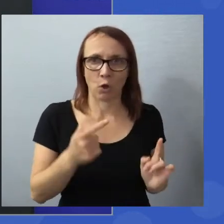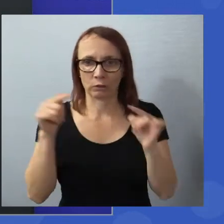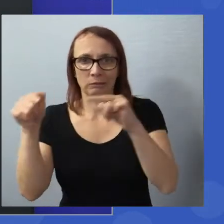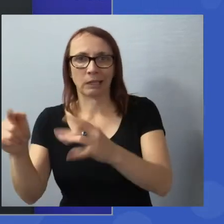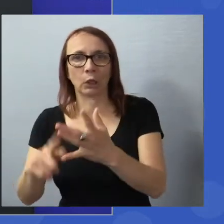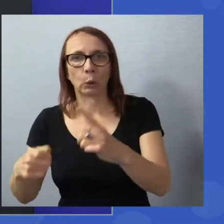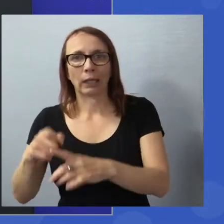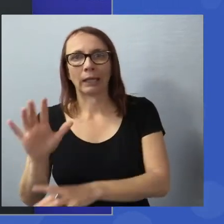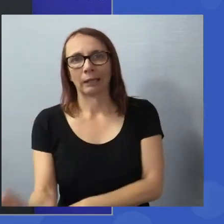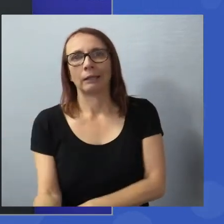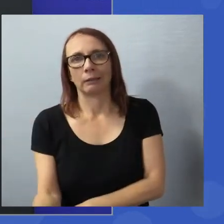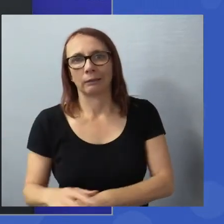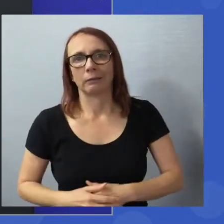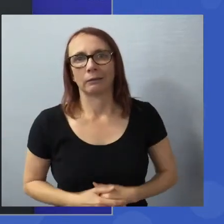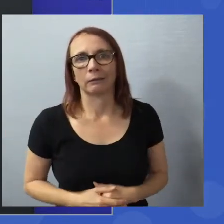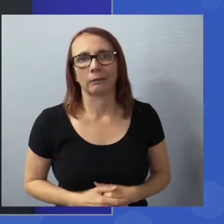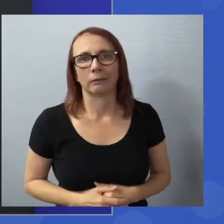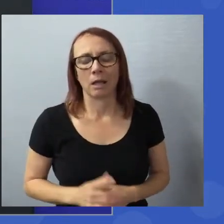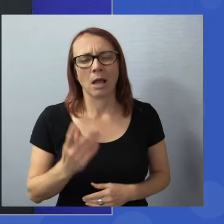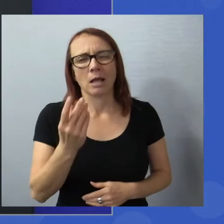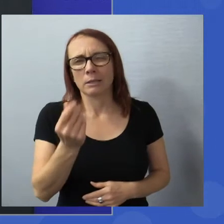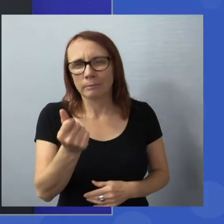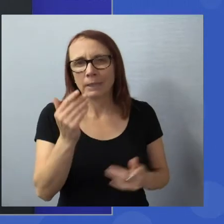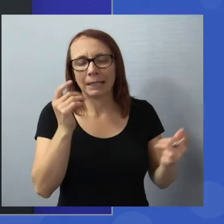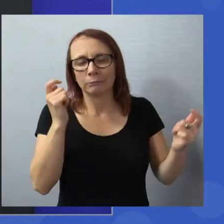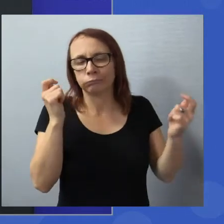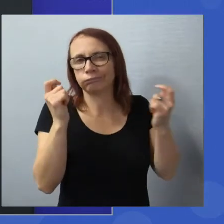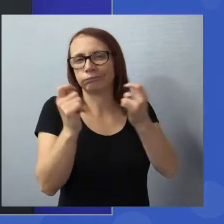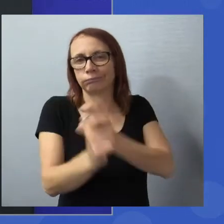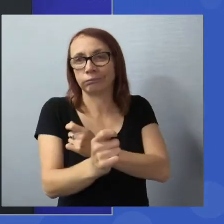but we've seen significant changes in this area even in 20 years of devolution